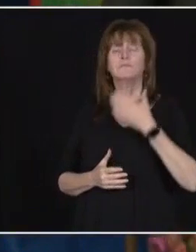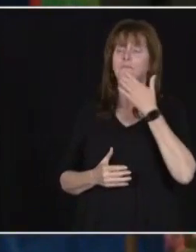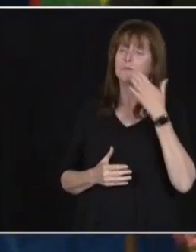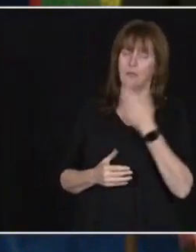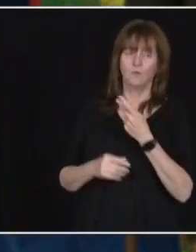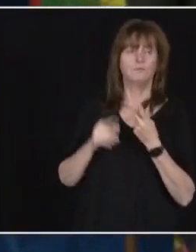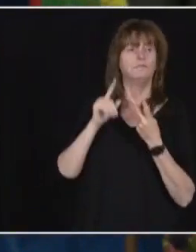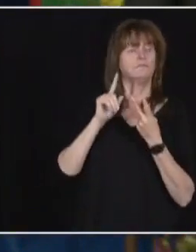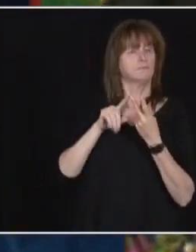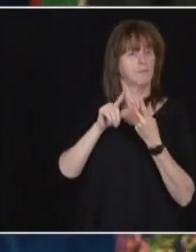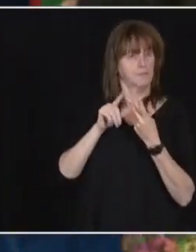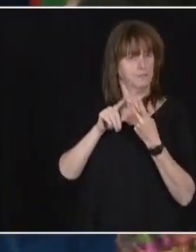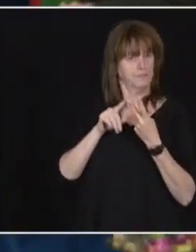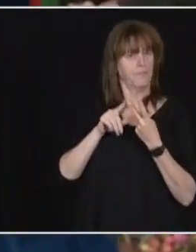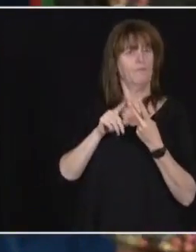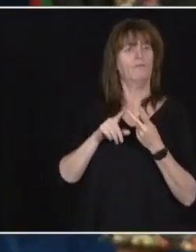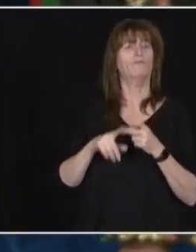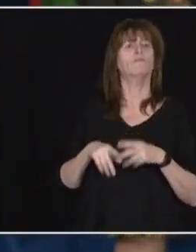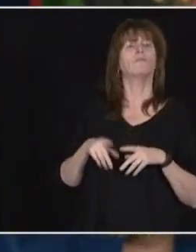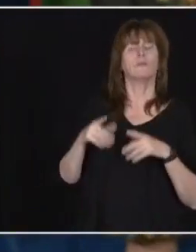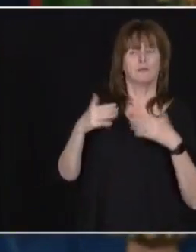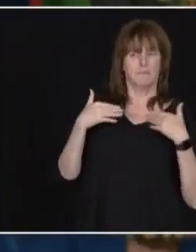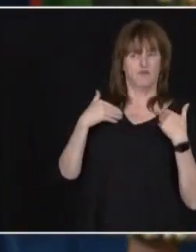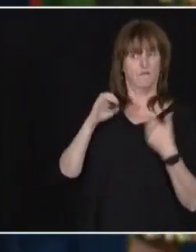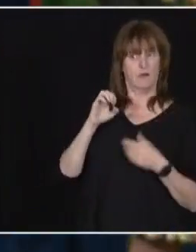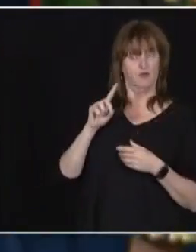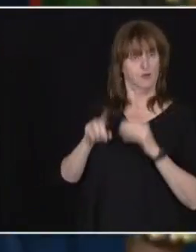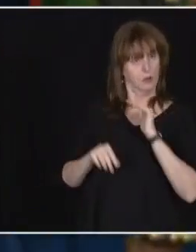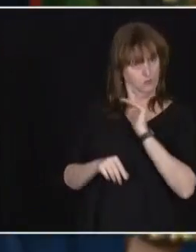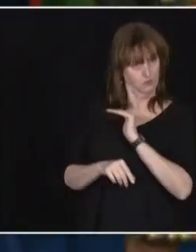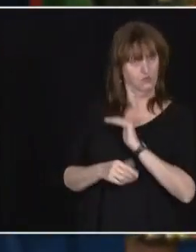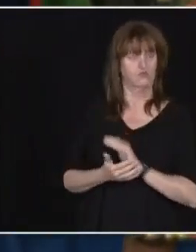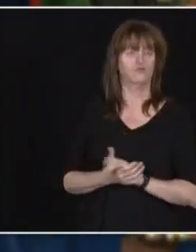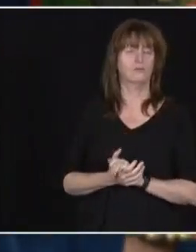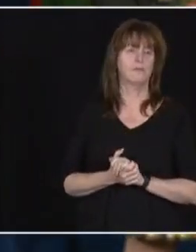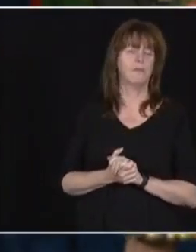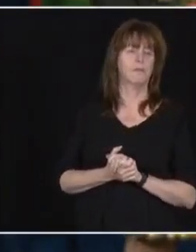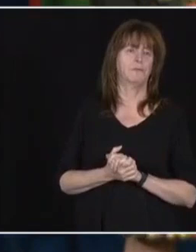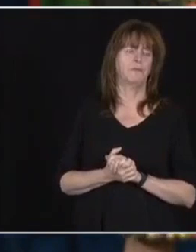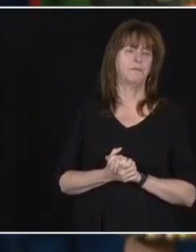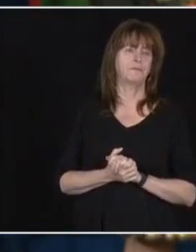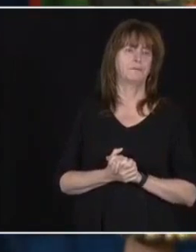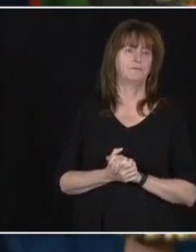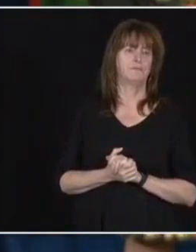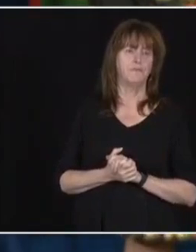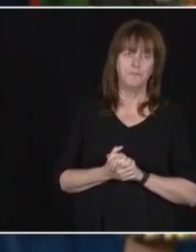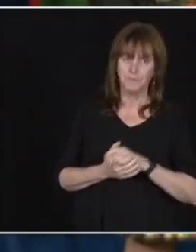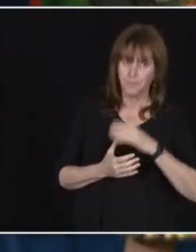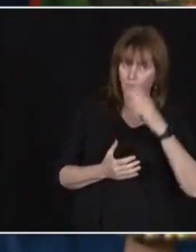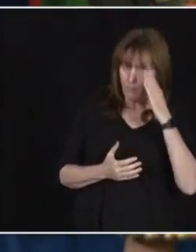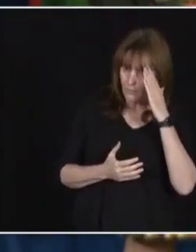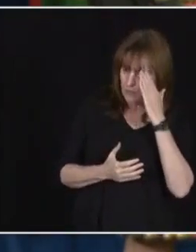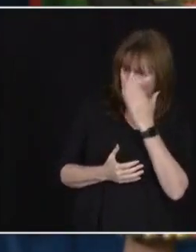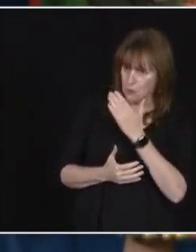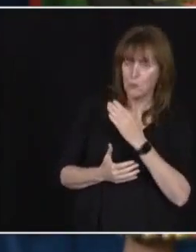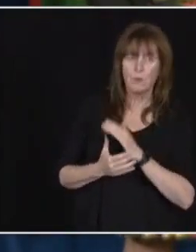tool that we will be able to use right away. My next question is for education minister,